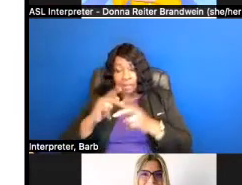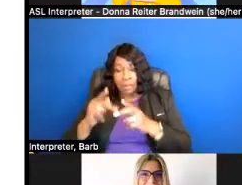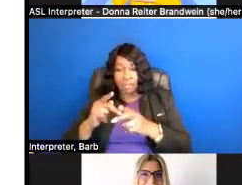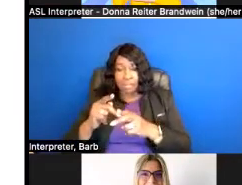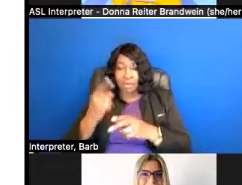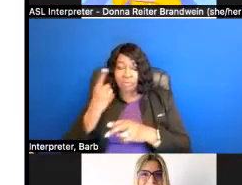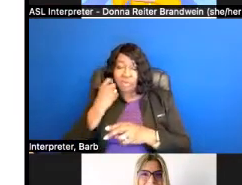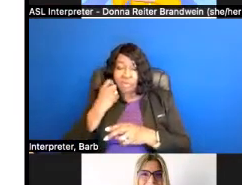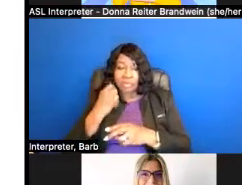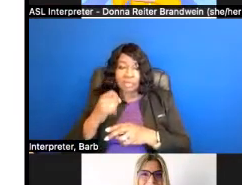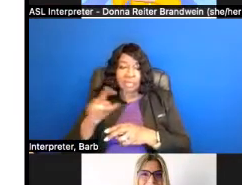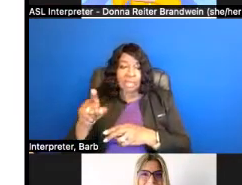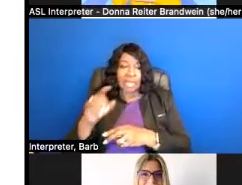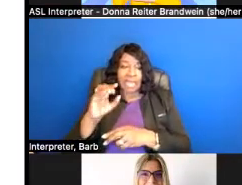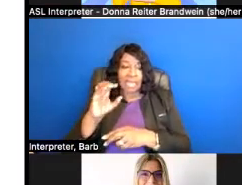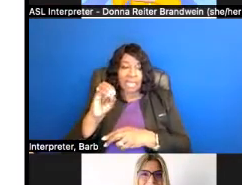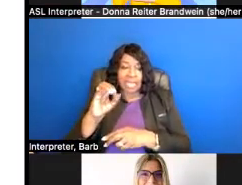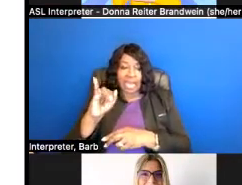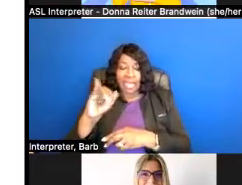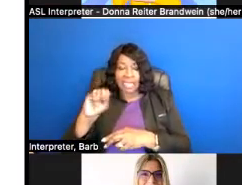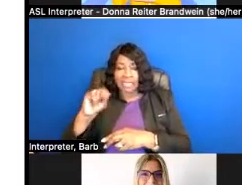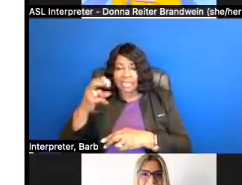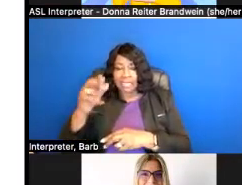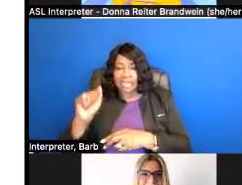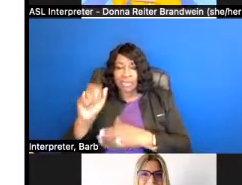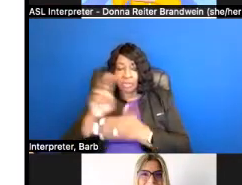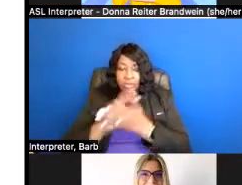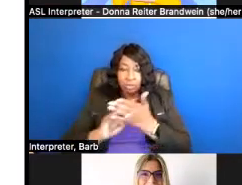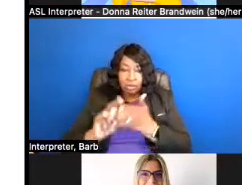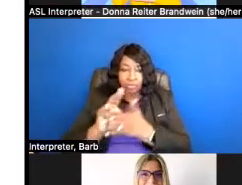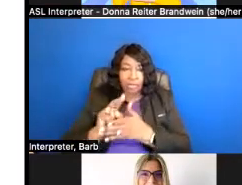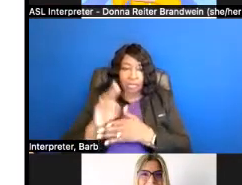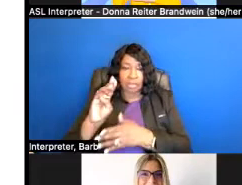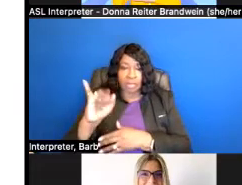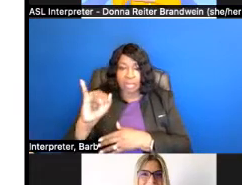from University of Minnesota Twin Cities, is that now more than ever,